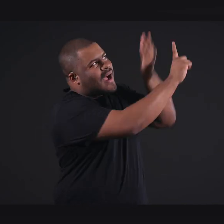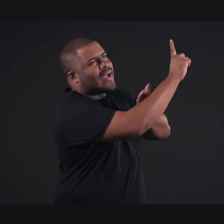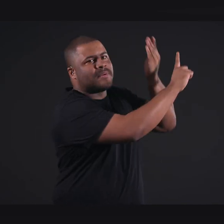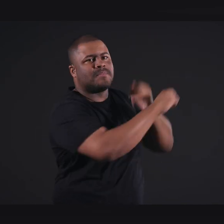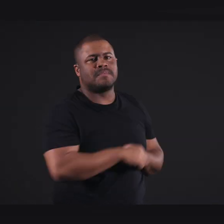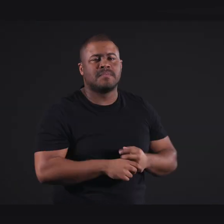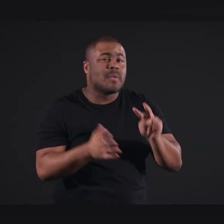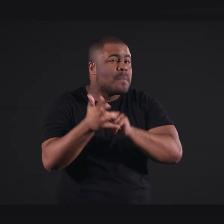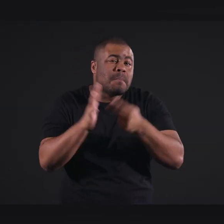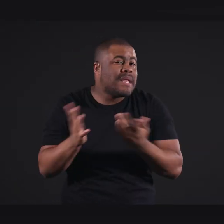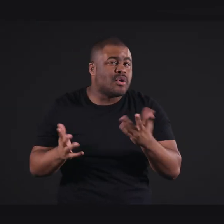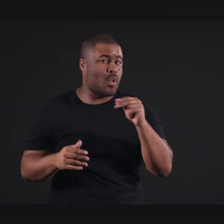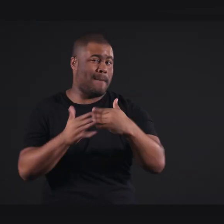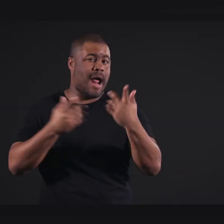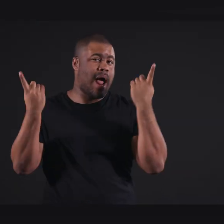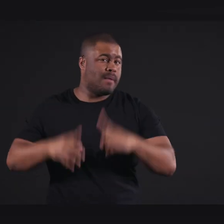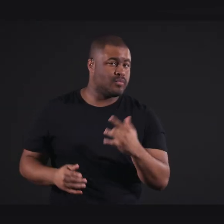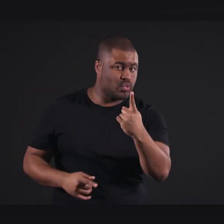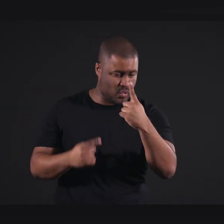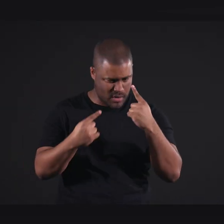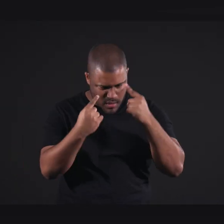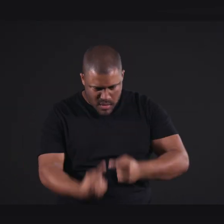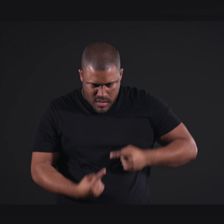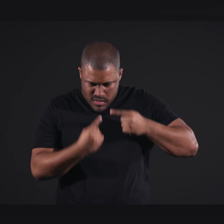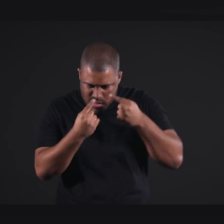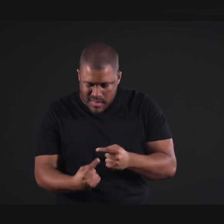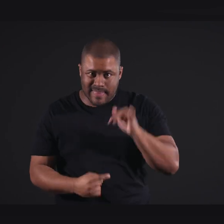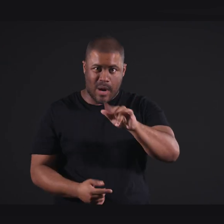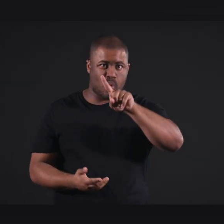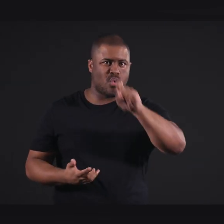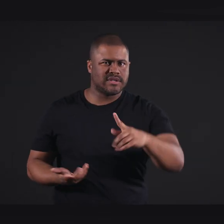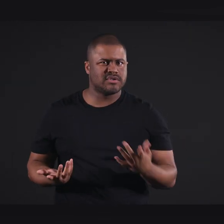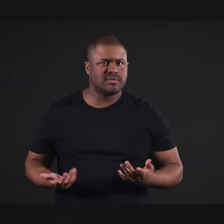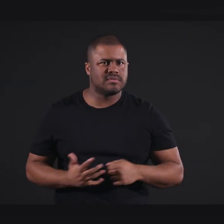And no matter who you are this is a question you have to wrestle with.